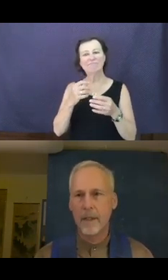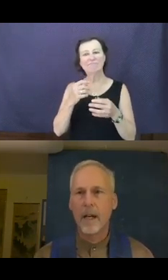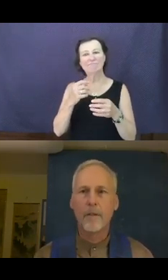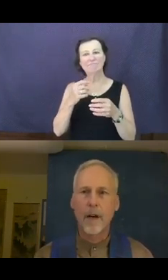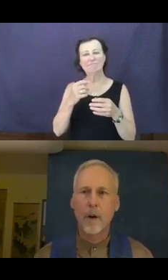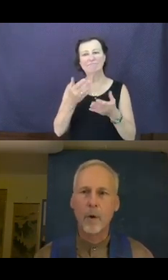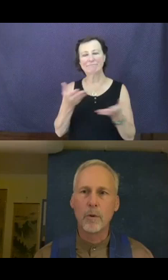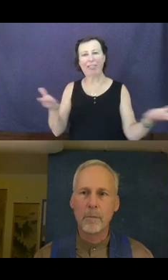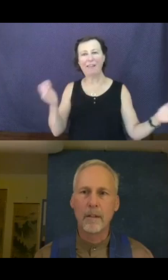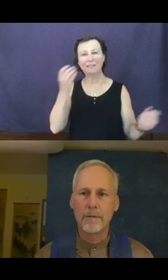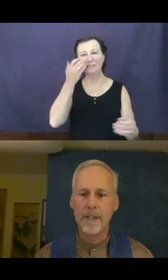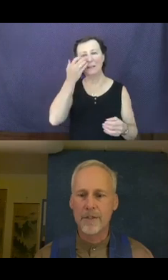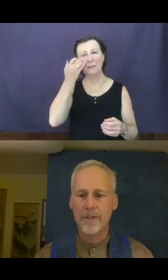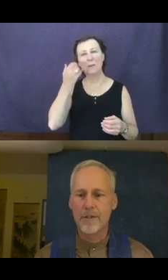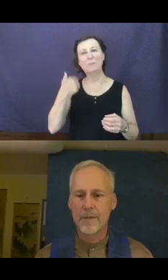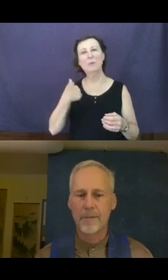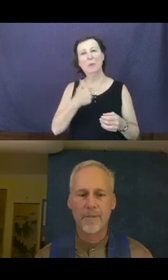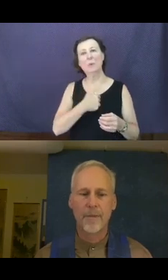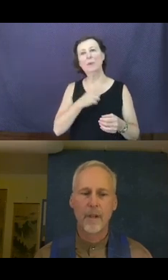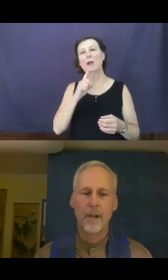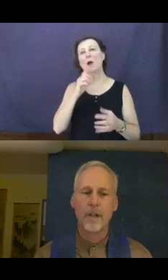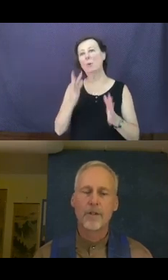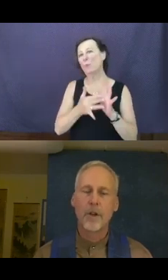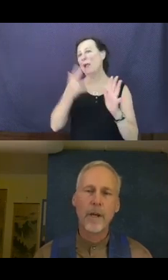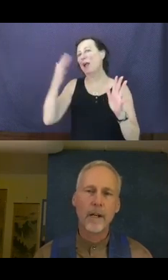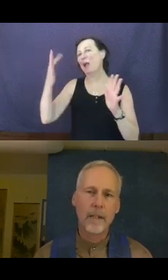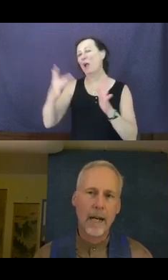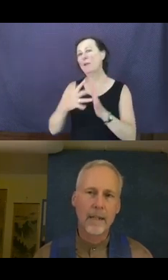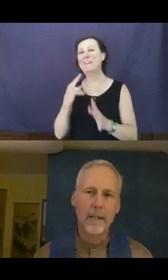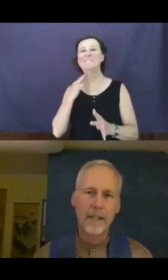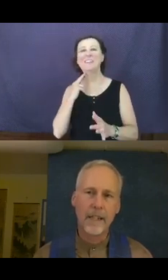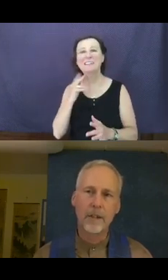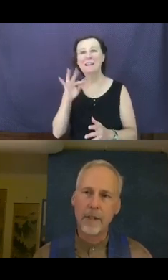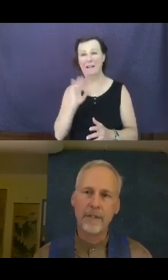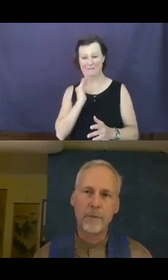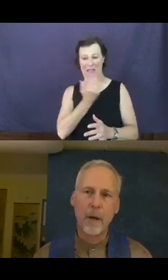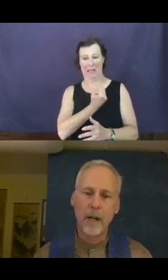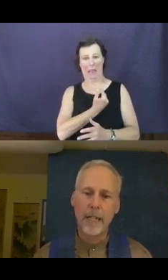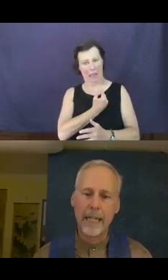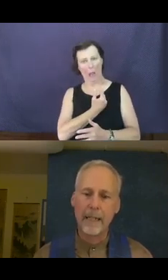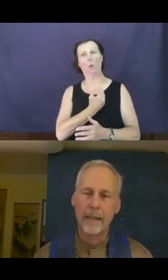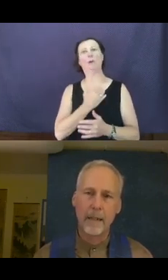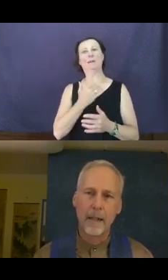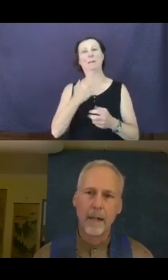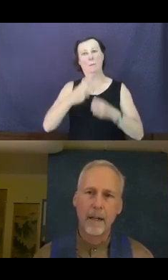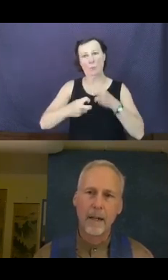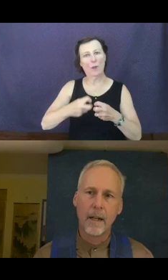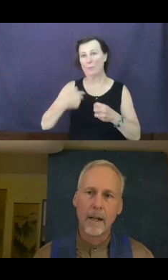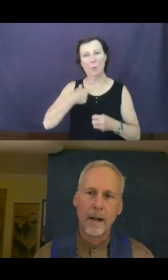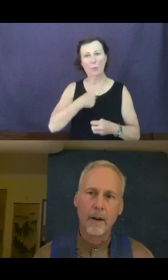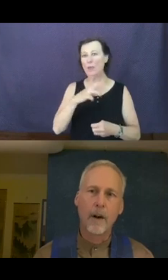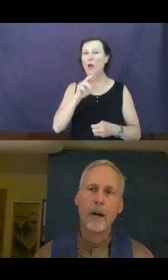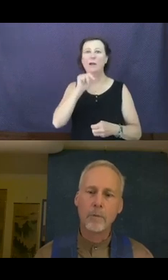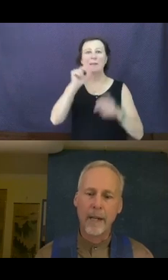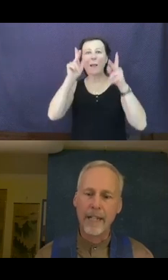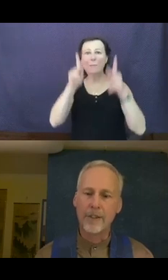of our own malfeasance. So we are not the aggrieved party. Our outrage